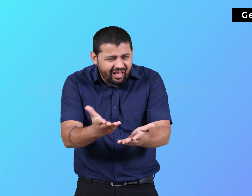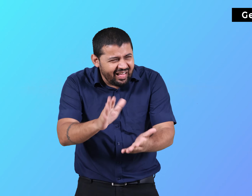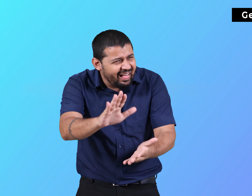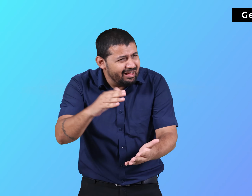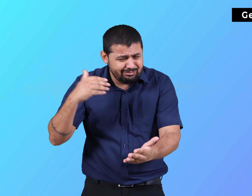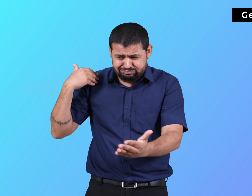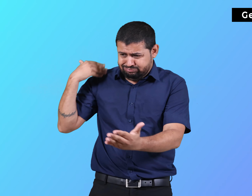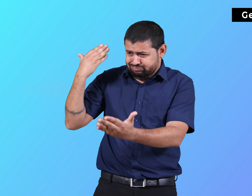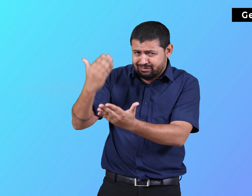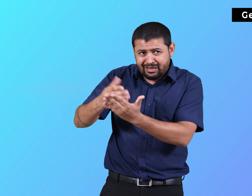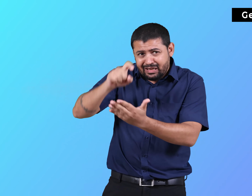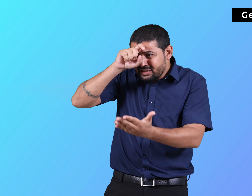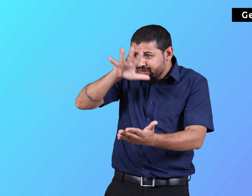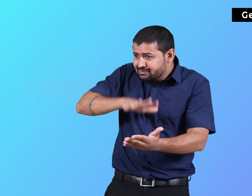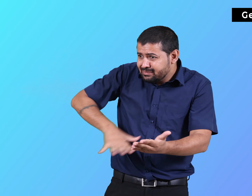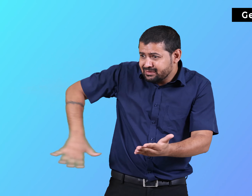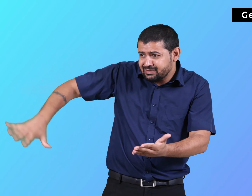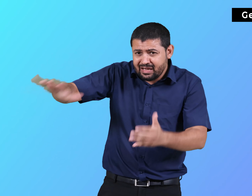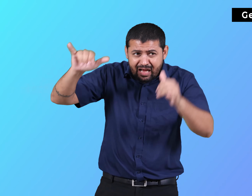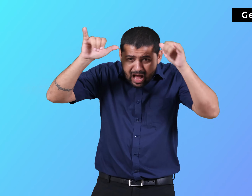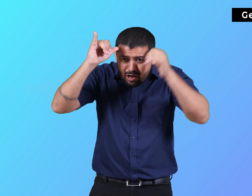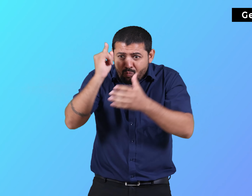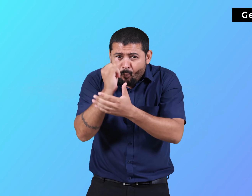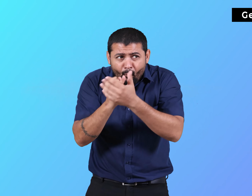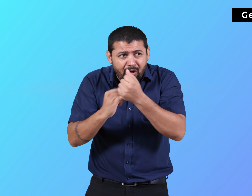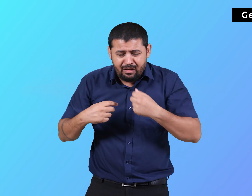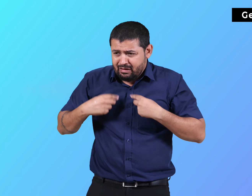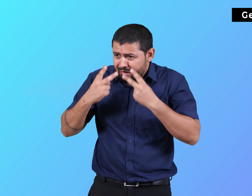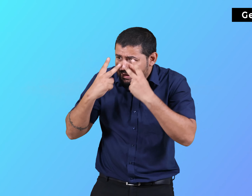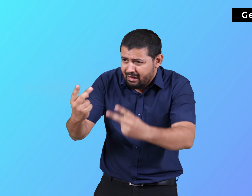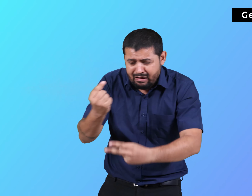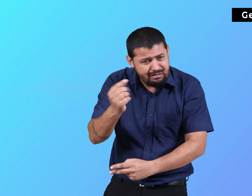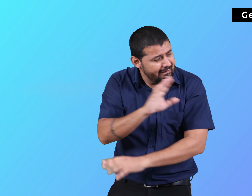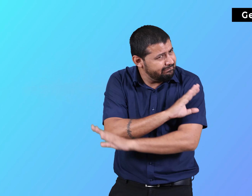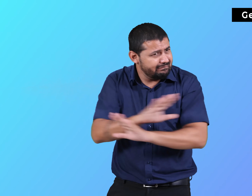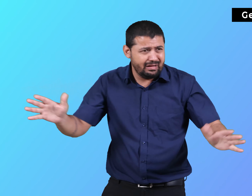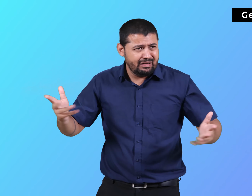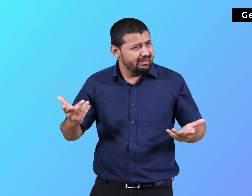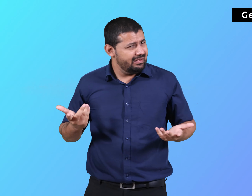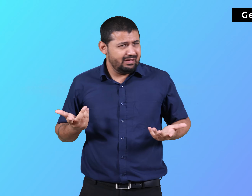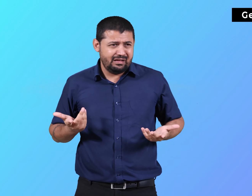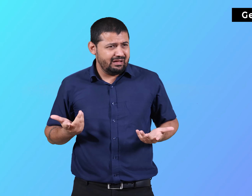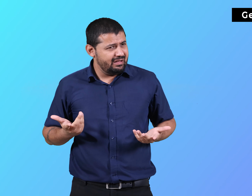They were the worst looking cows I had ever seen anywhere in Egypt!